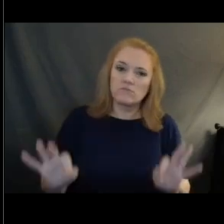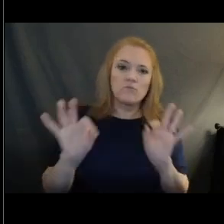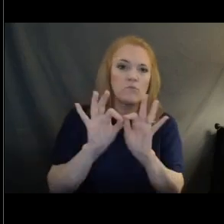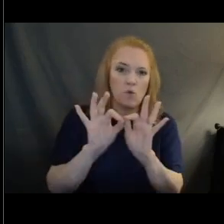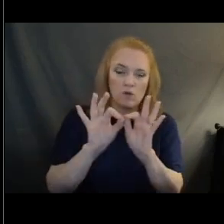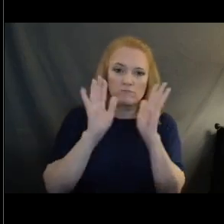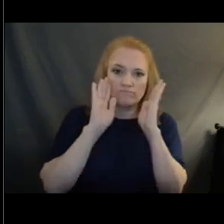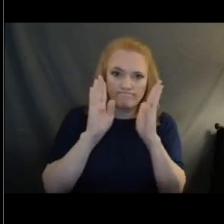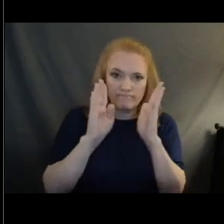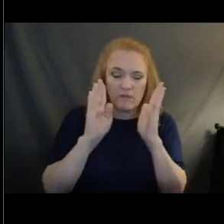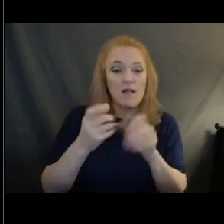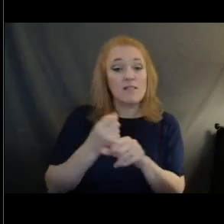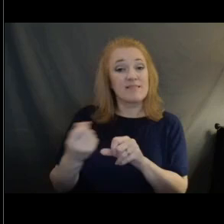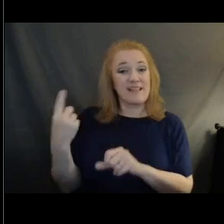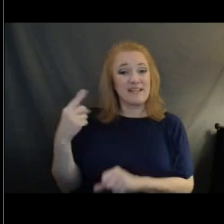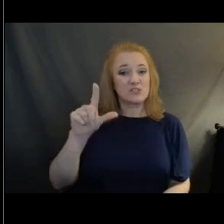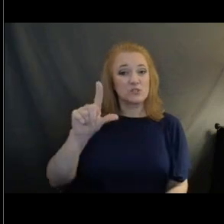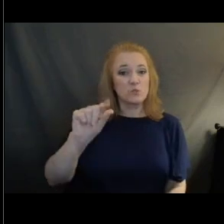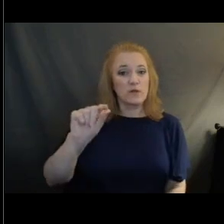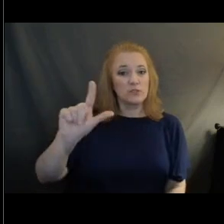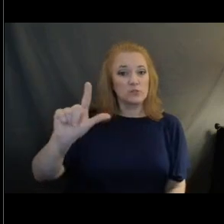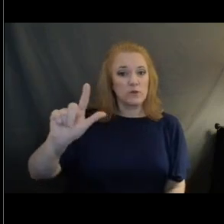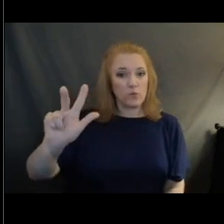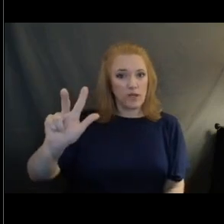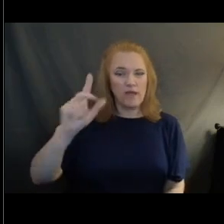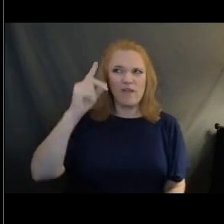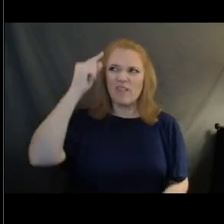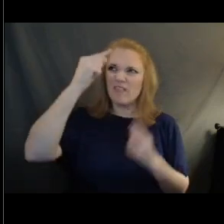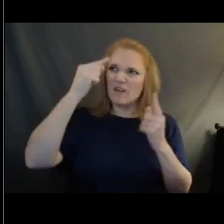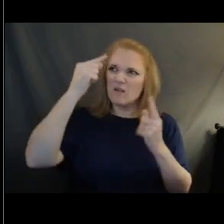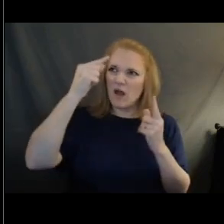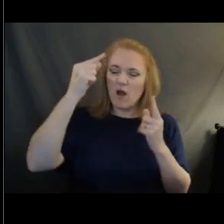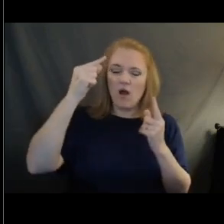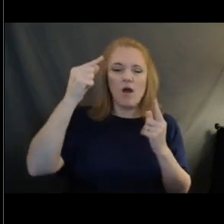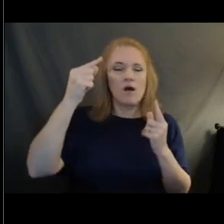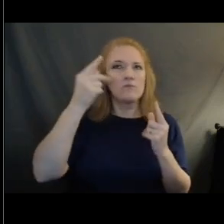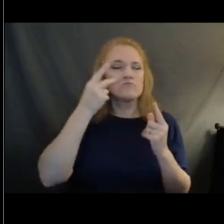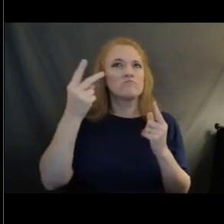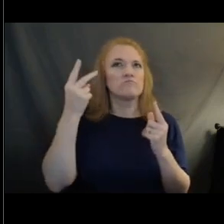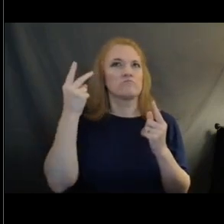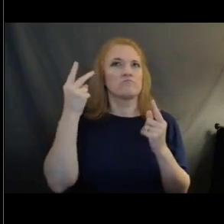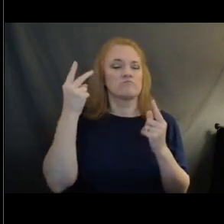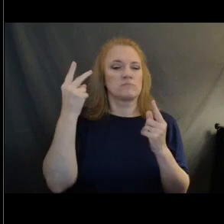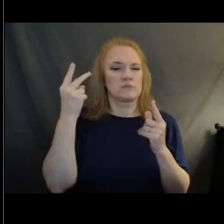at last year of 2023, I mean think about this, you know I was reflecting on it before this call,